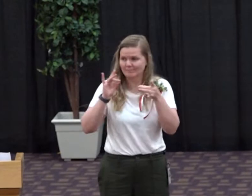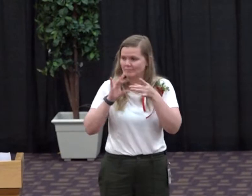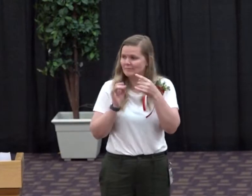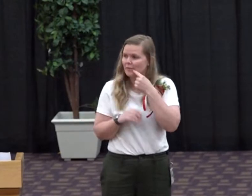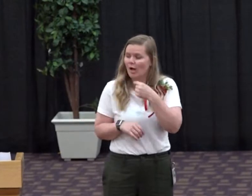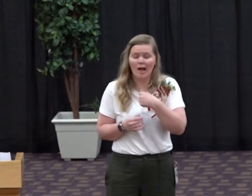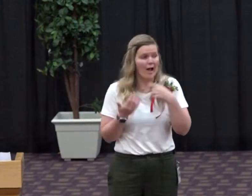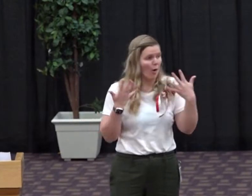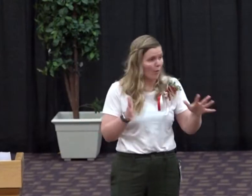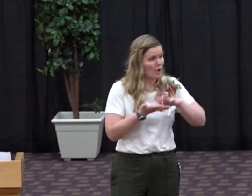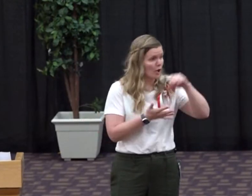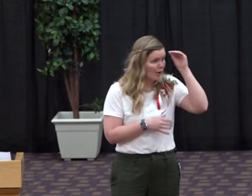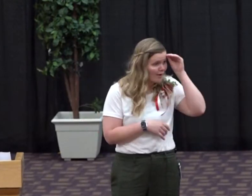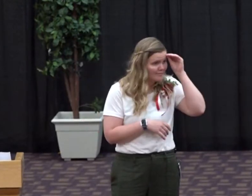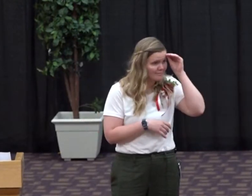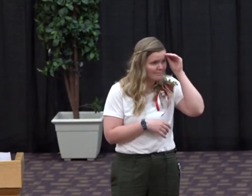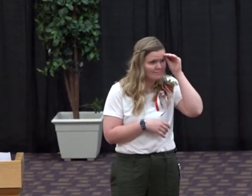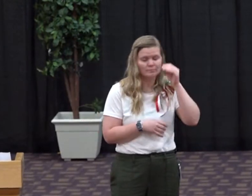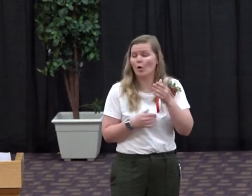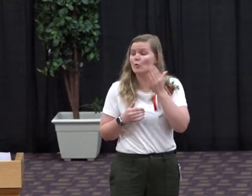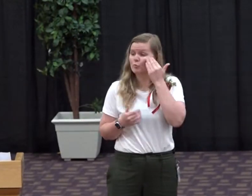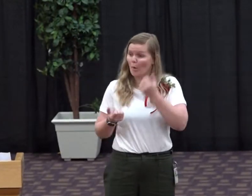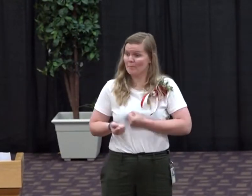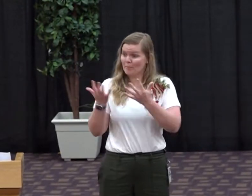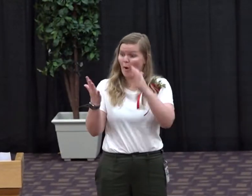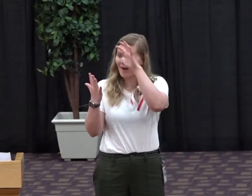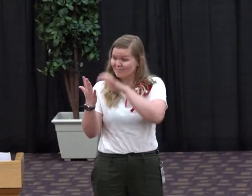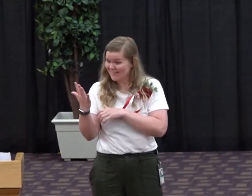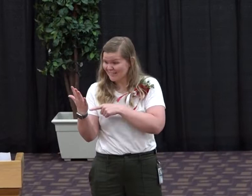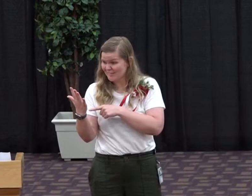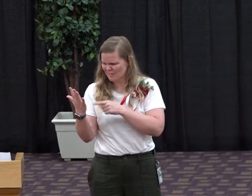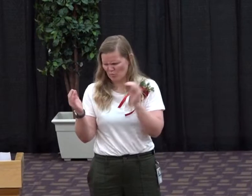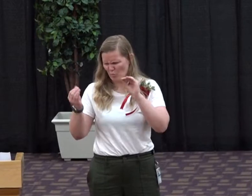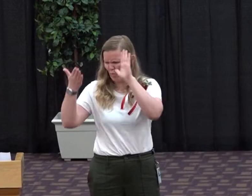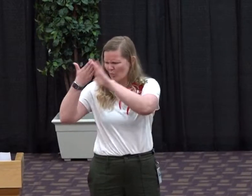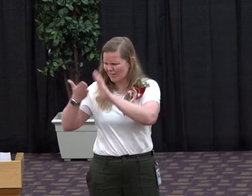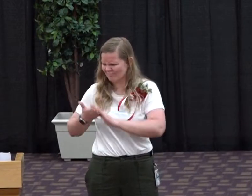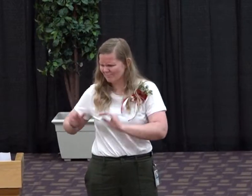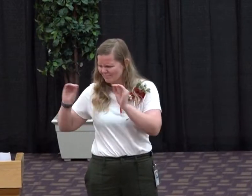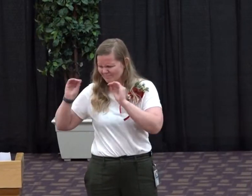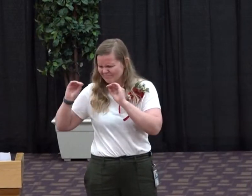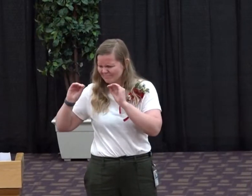The quote is "I've learned the hard way, that some poems don't rhyme.